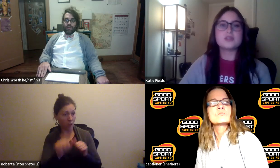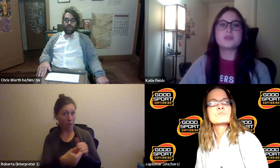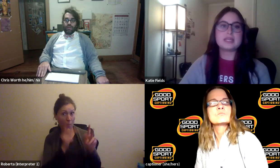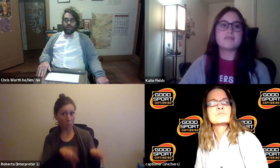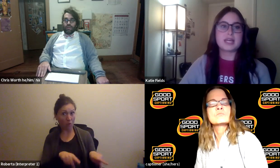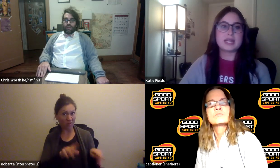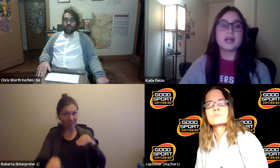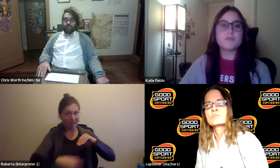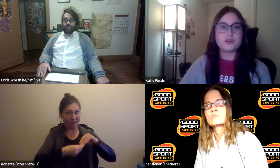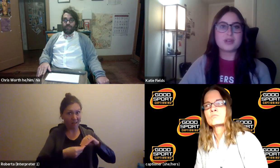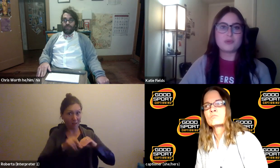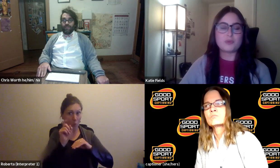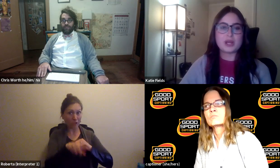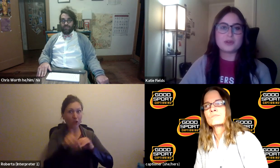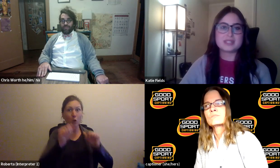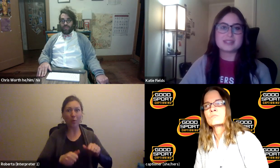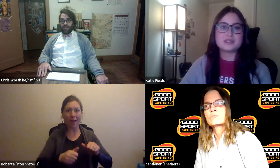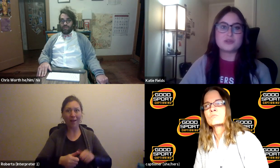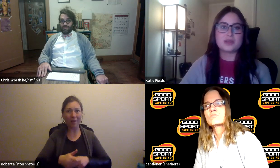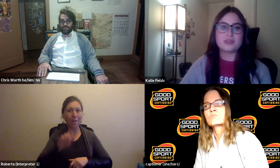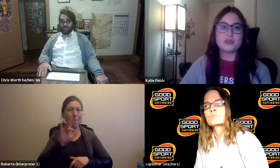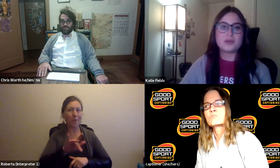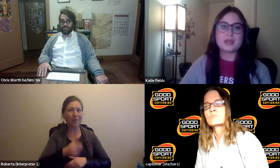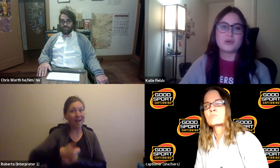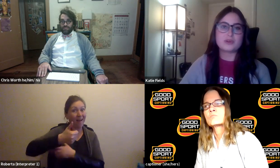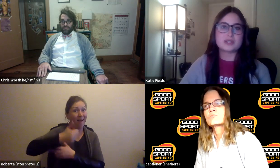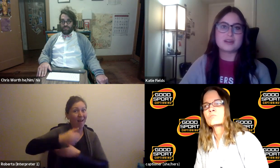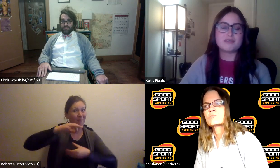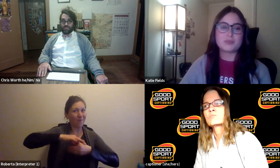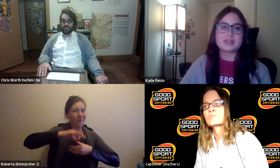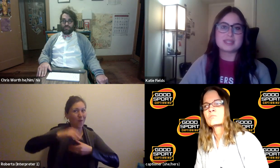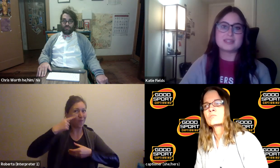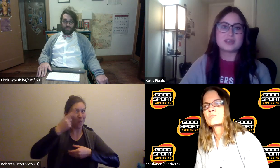you can give that an upvote and we'll prioritize it during the Q/A portion of the presentation.